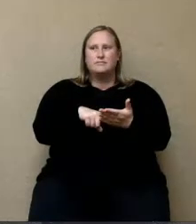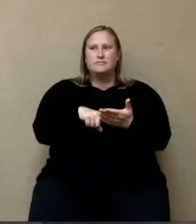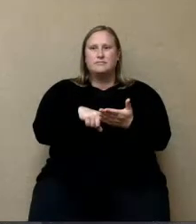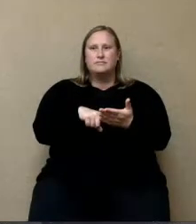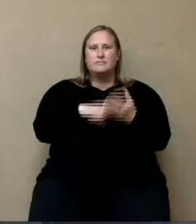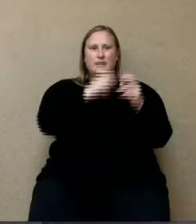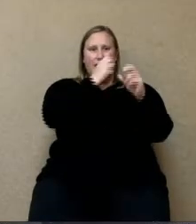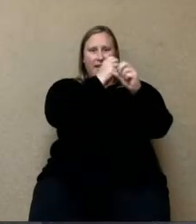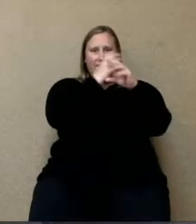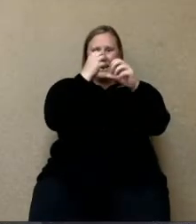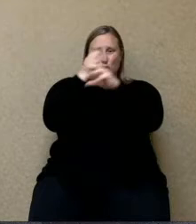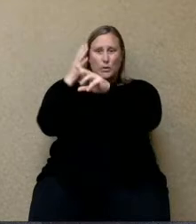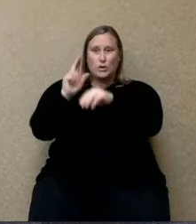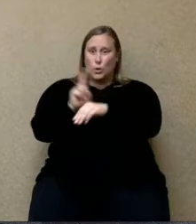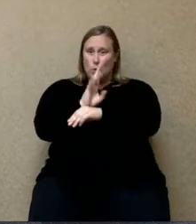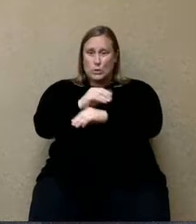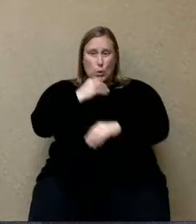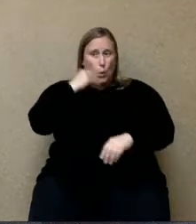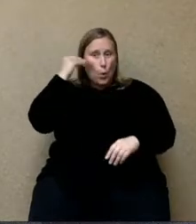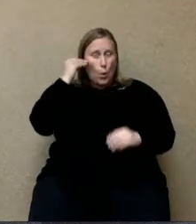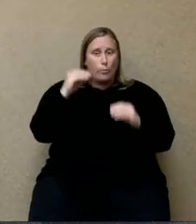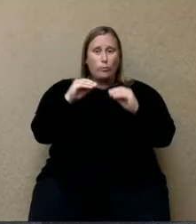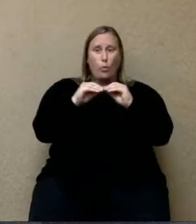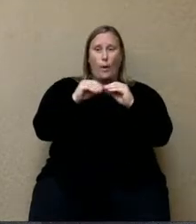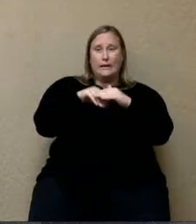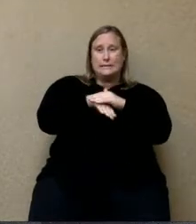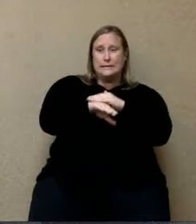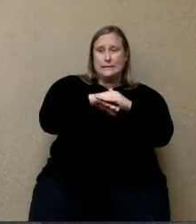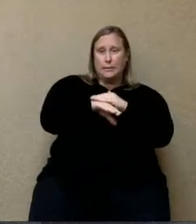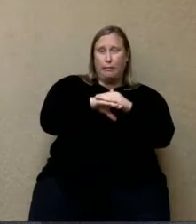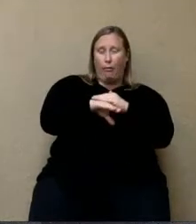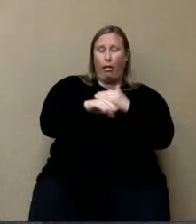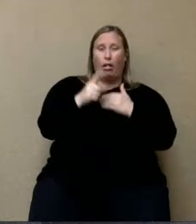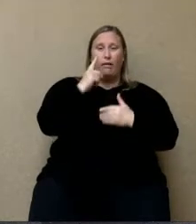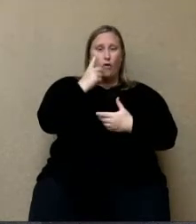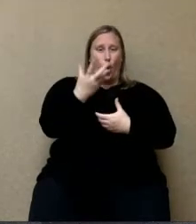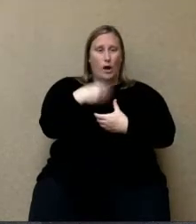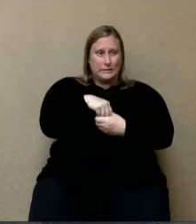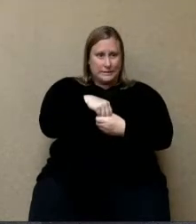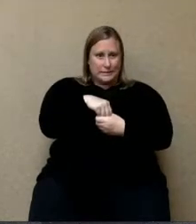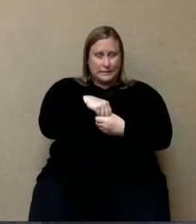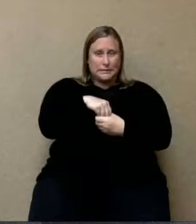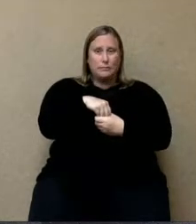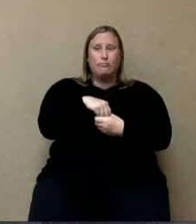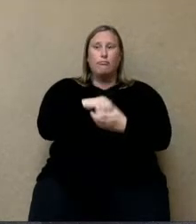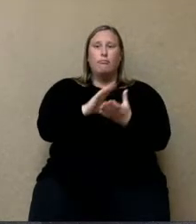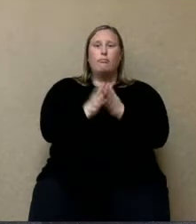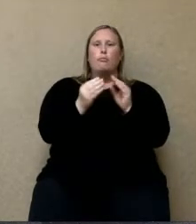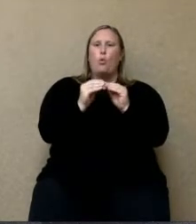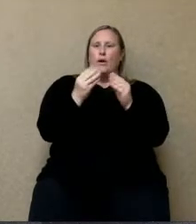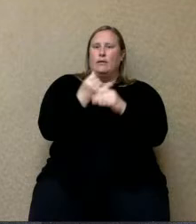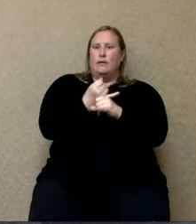might be able to use in the home to make it more accessible for someone with autism to become more independent.